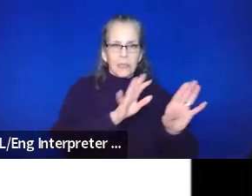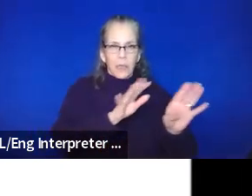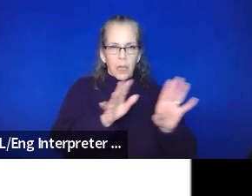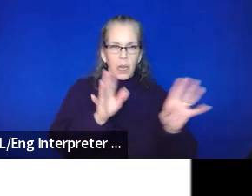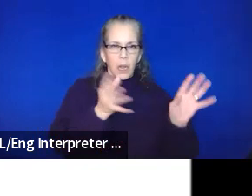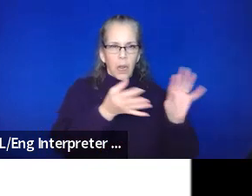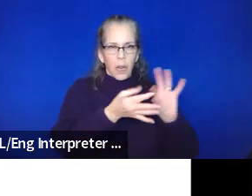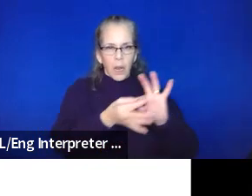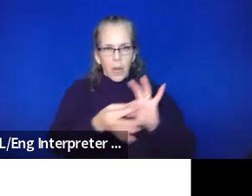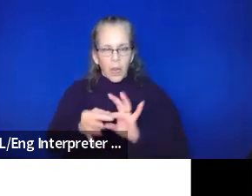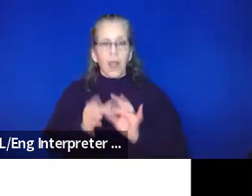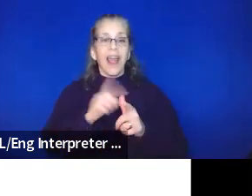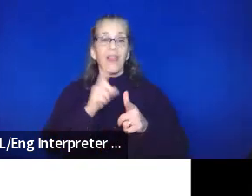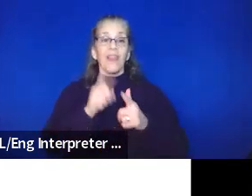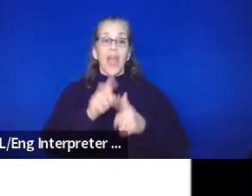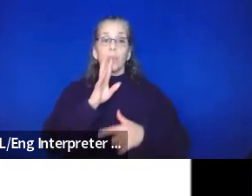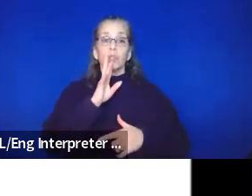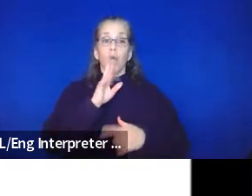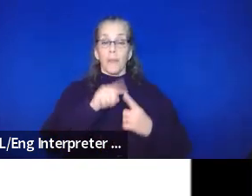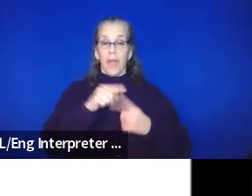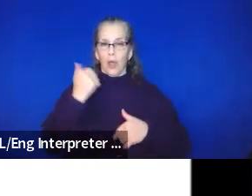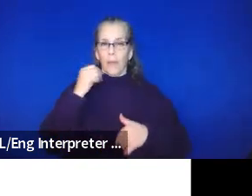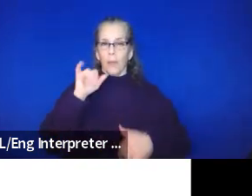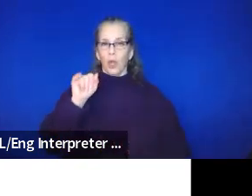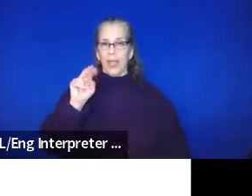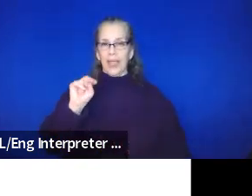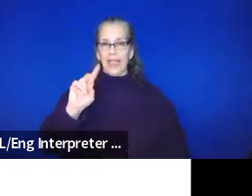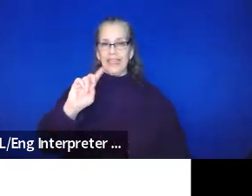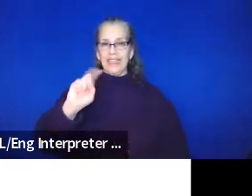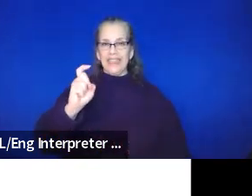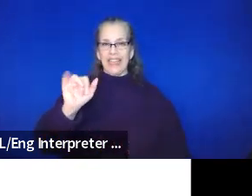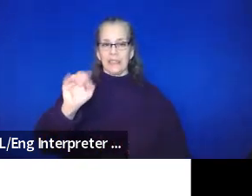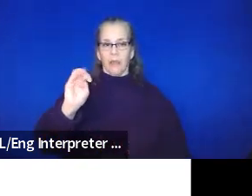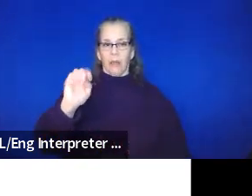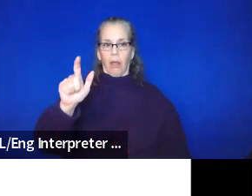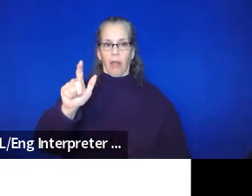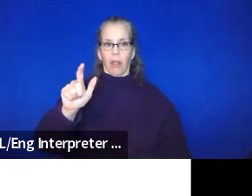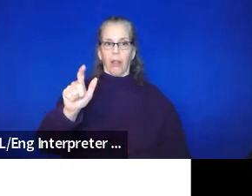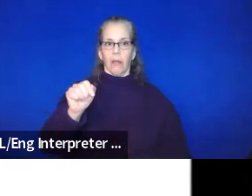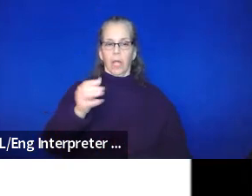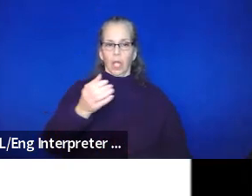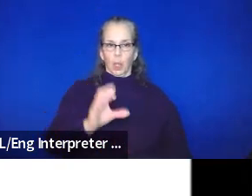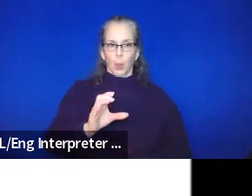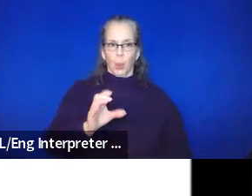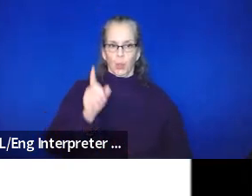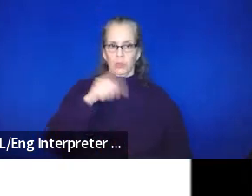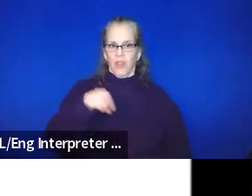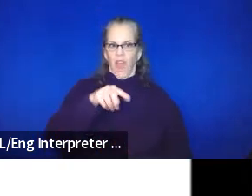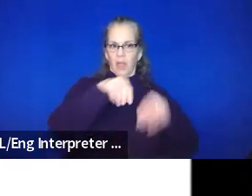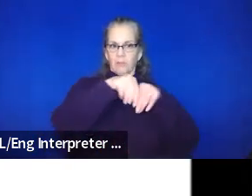And then we talked about the indexical cues earlier, we are listening to these as well.